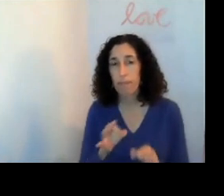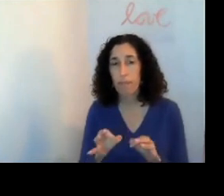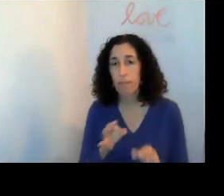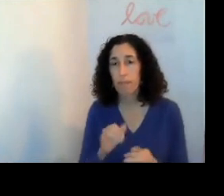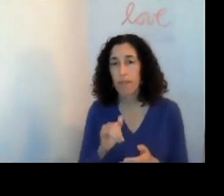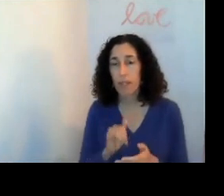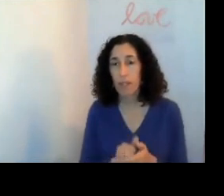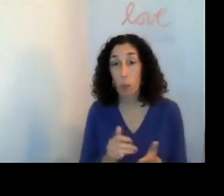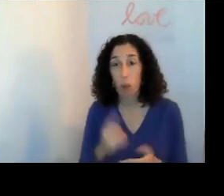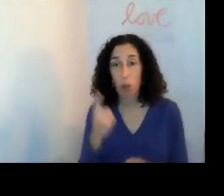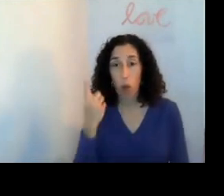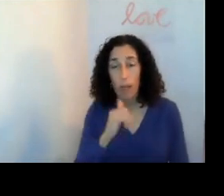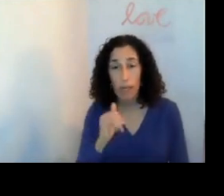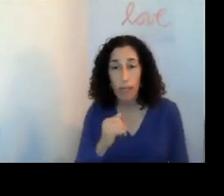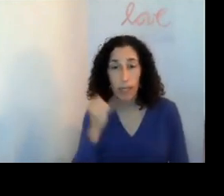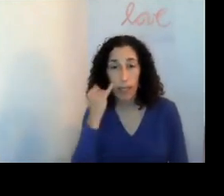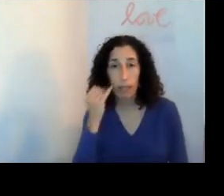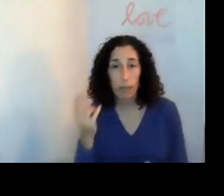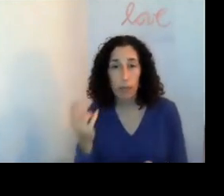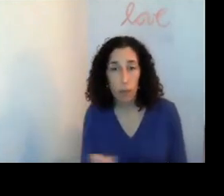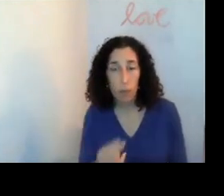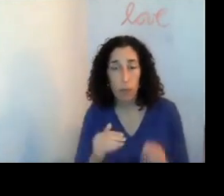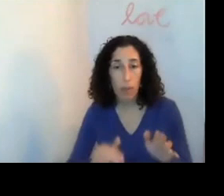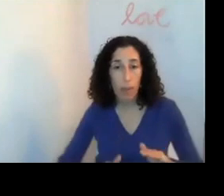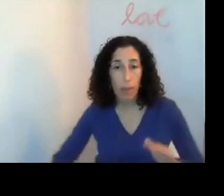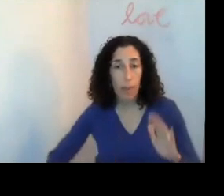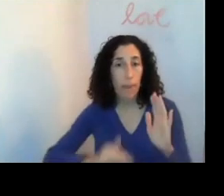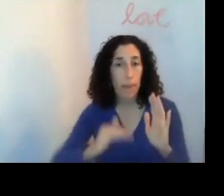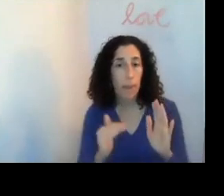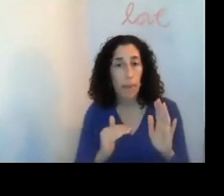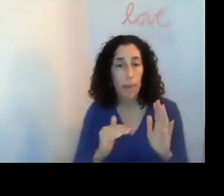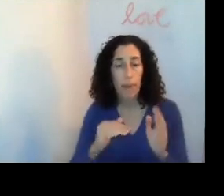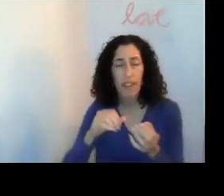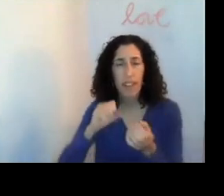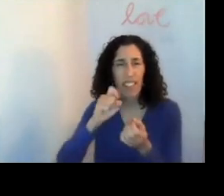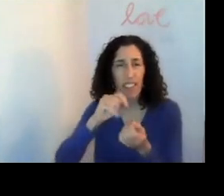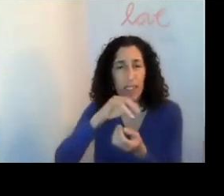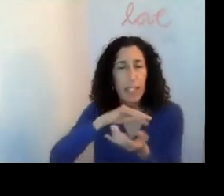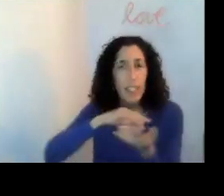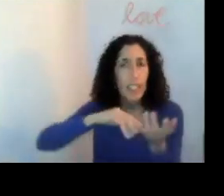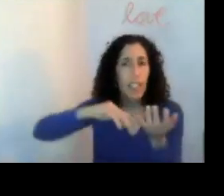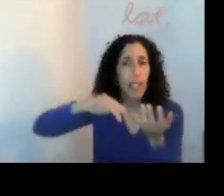upwards from its surface, where vibrant purple needles of urchins poke through. Dandelion